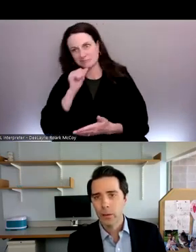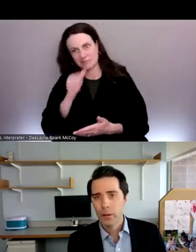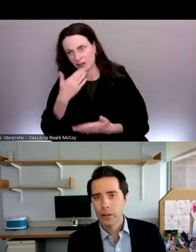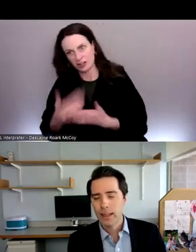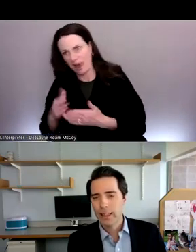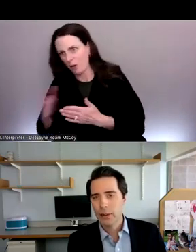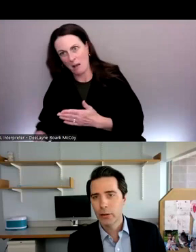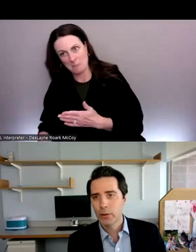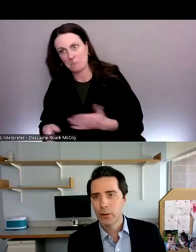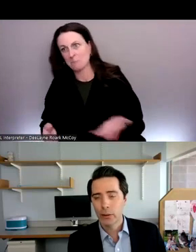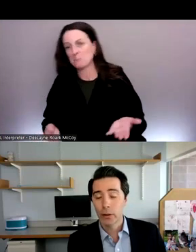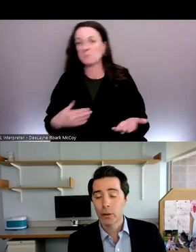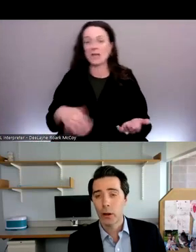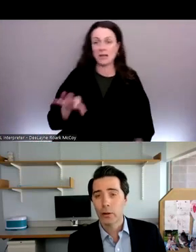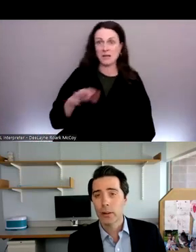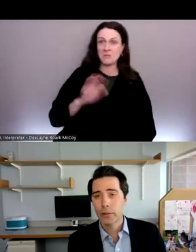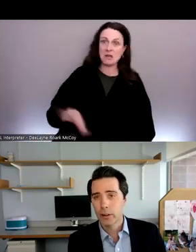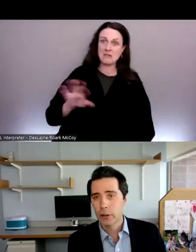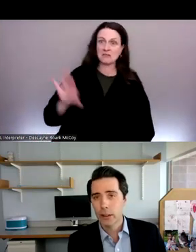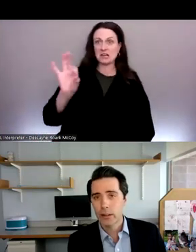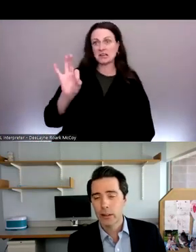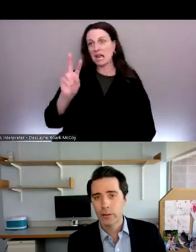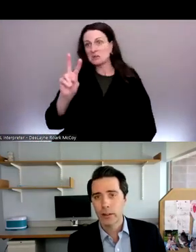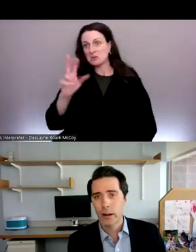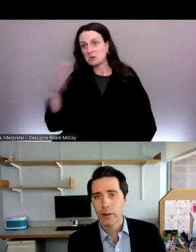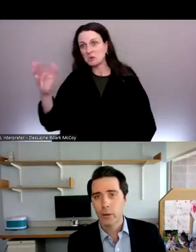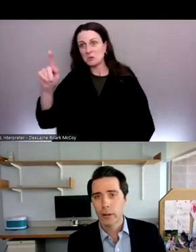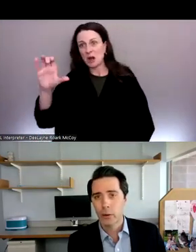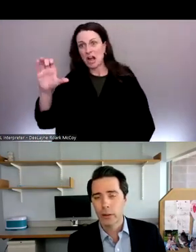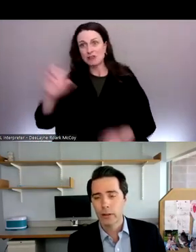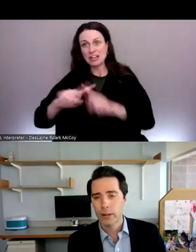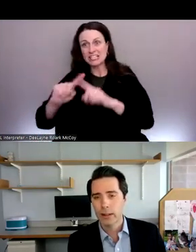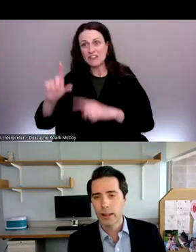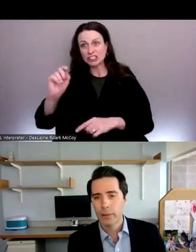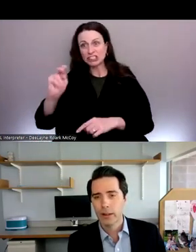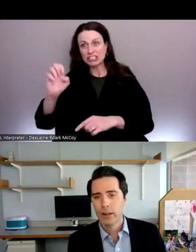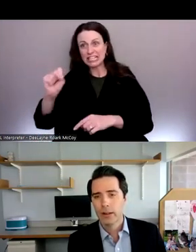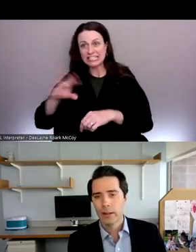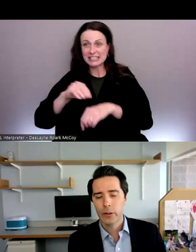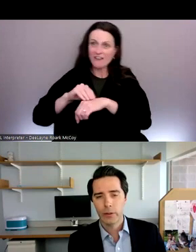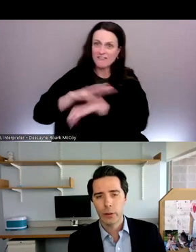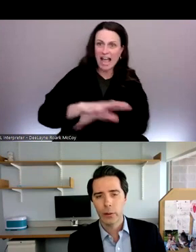well there's 92 or close to 100 different genes that affect the organ of